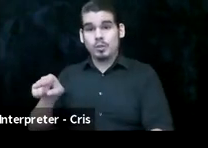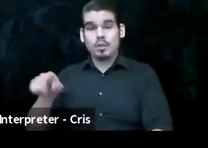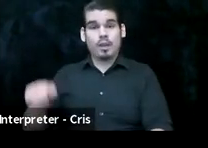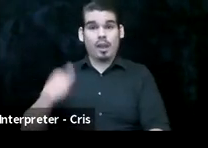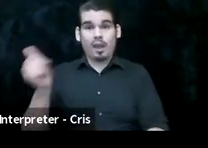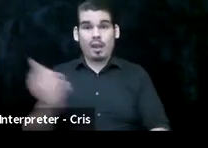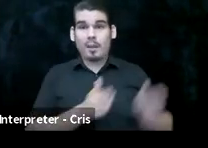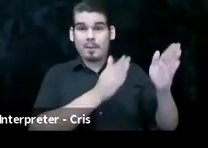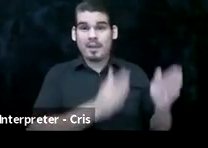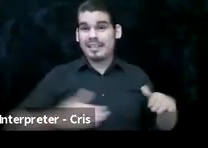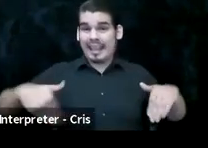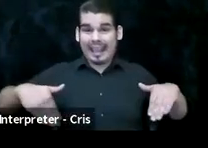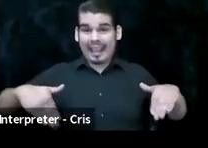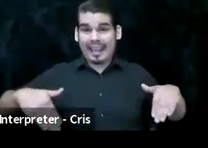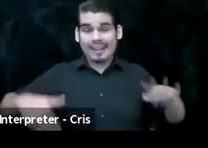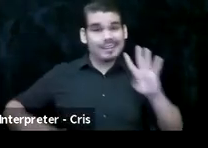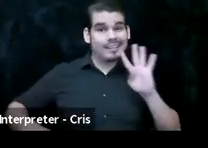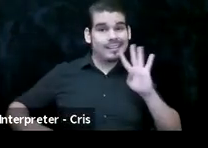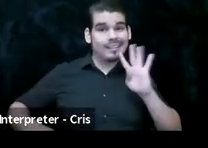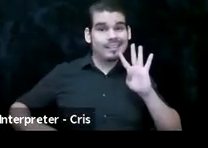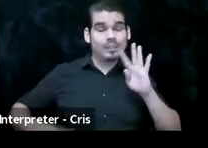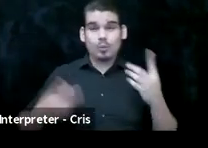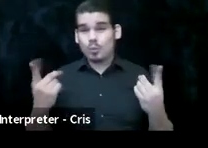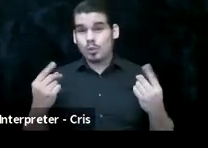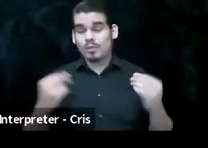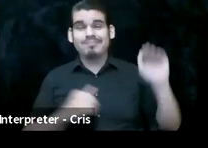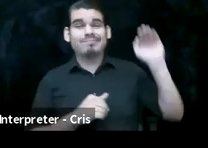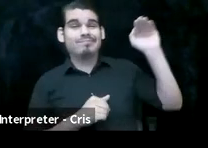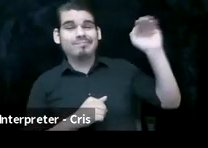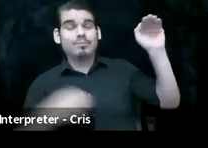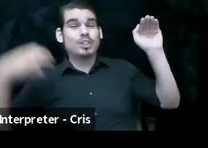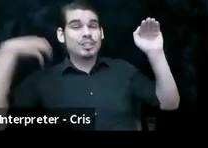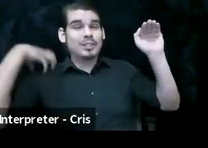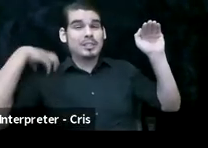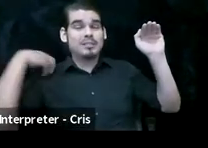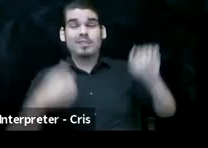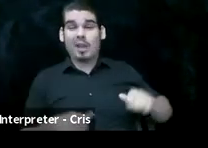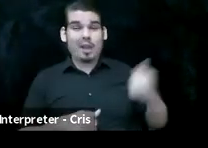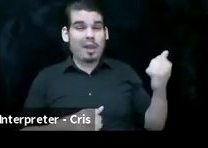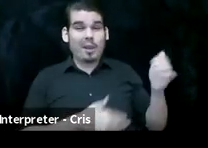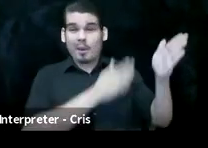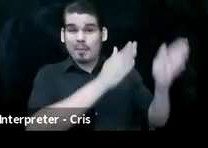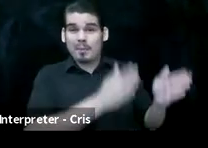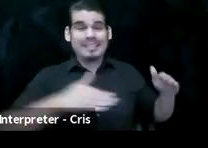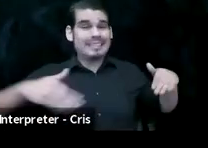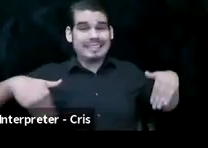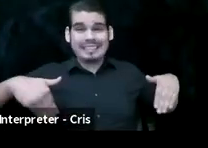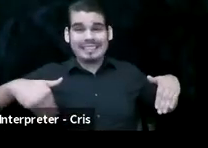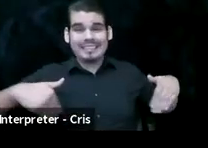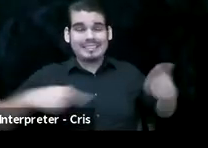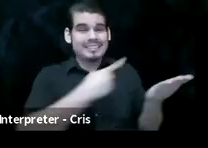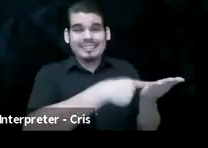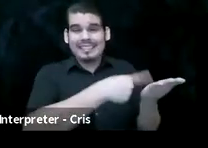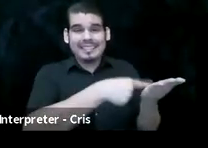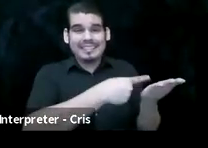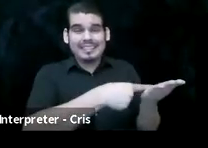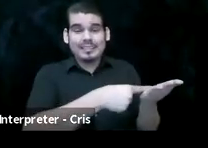RAD Region II: be mindful and respectful of others around you as again there are 116 colleges and we simply don't have the time to get through every single one of you, so if you've already talked.